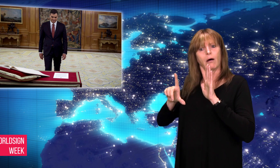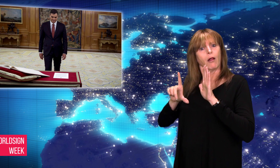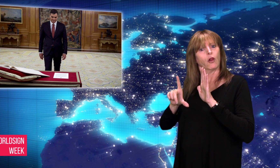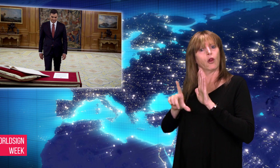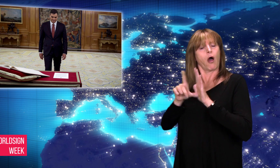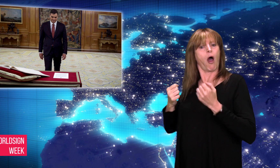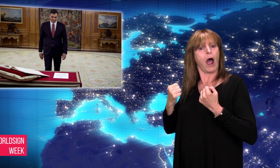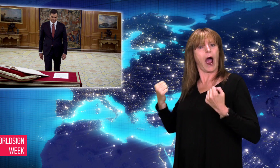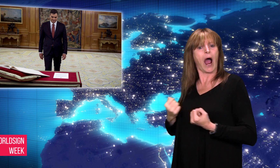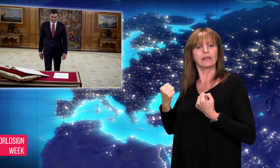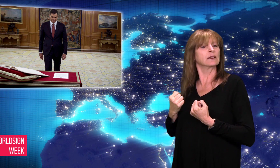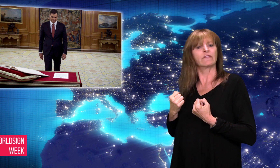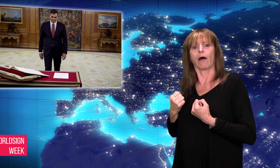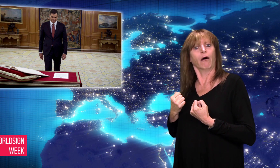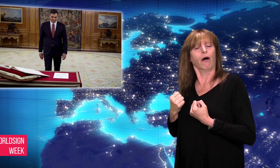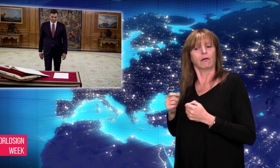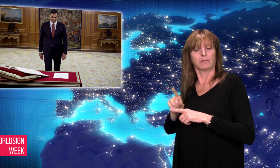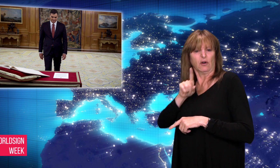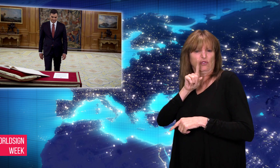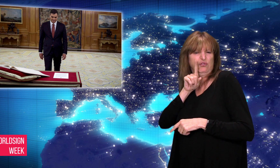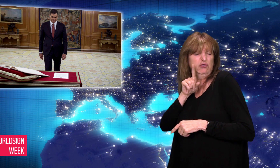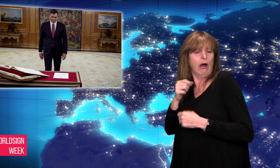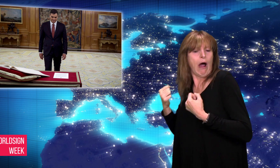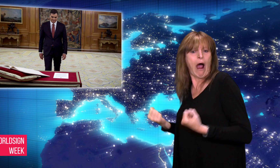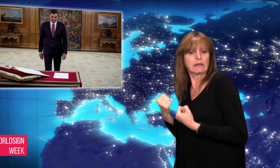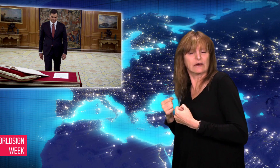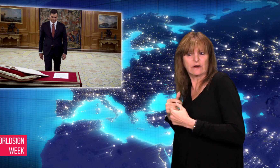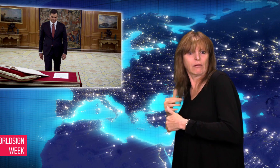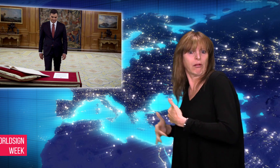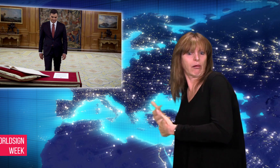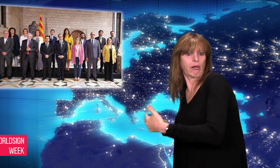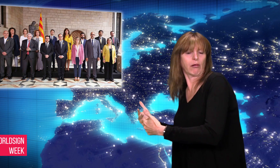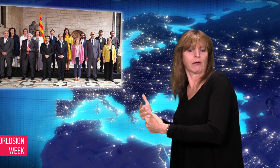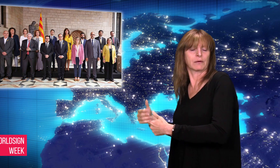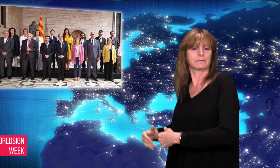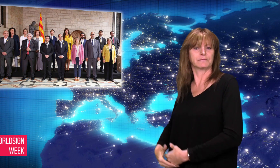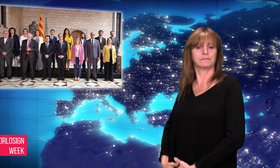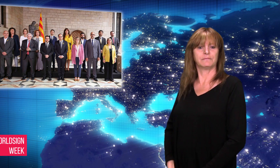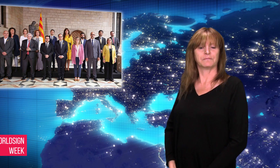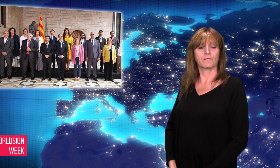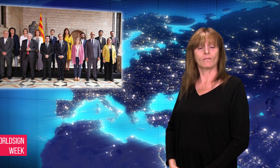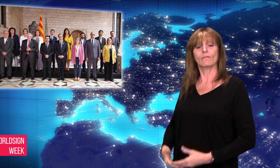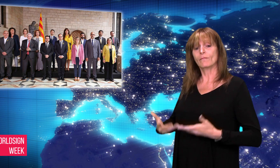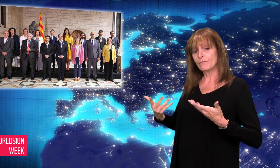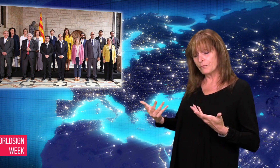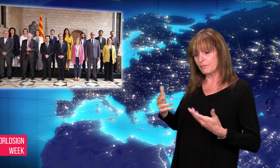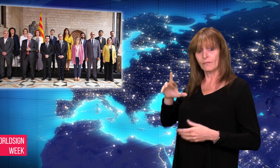sworn in, the Catalan leader, Quim